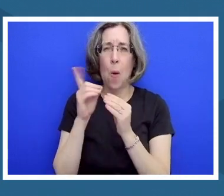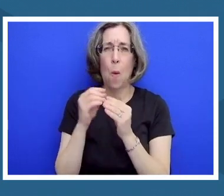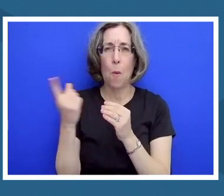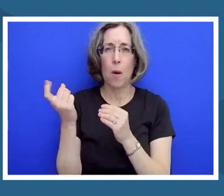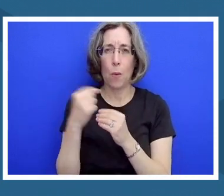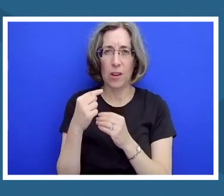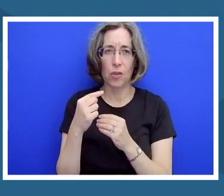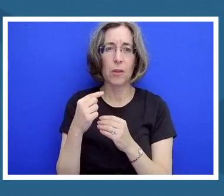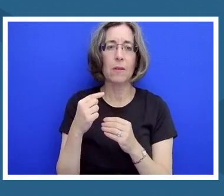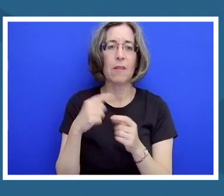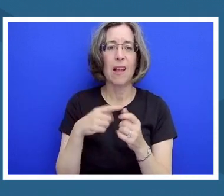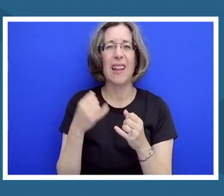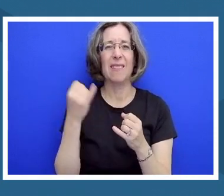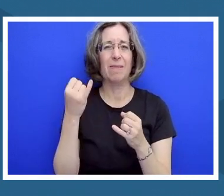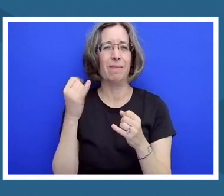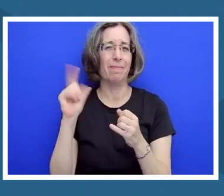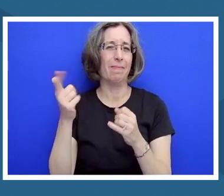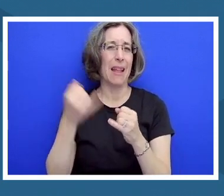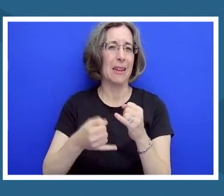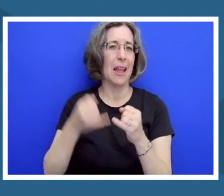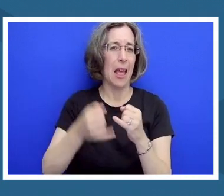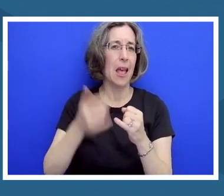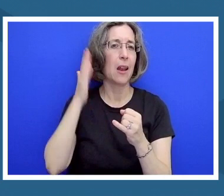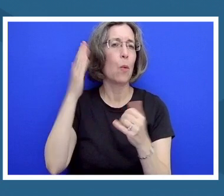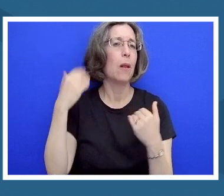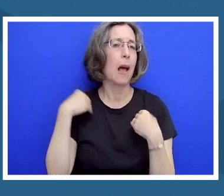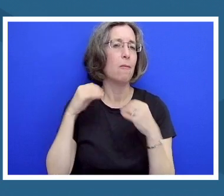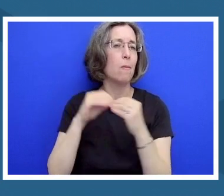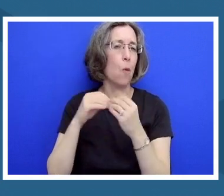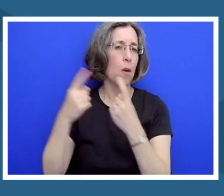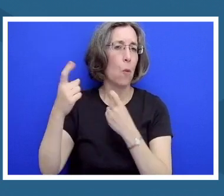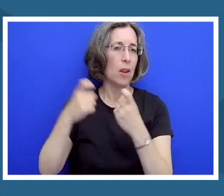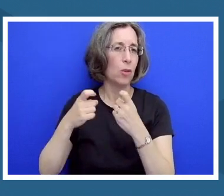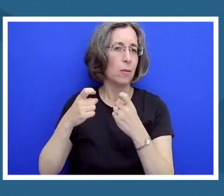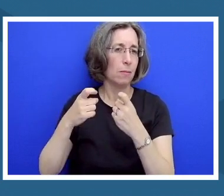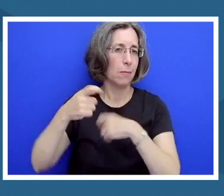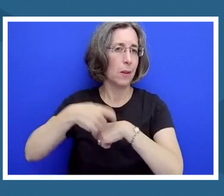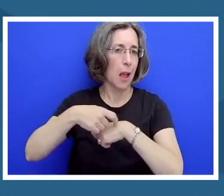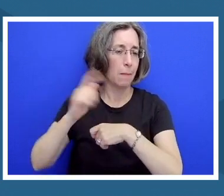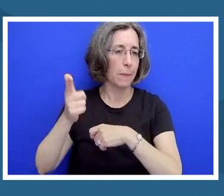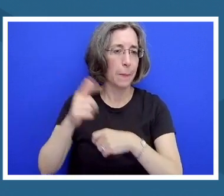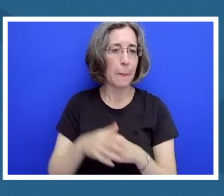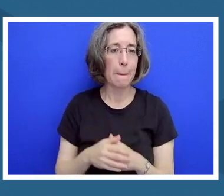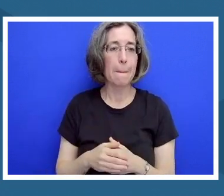the end for a few more questions another q a at the end um